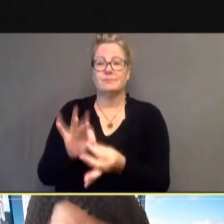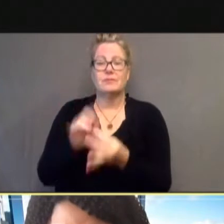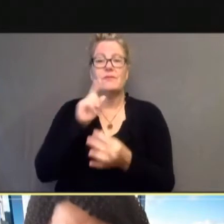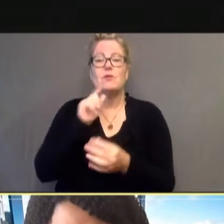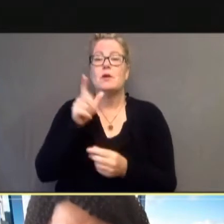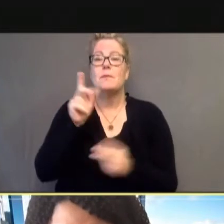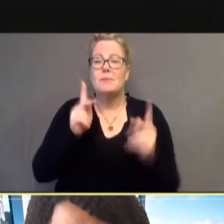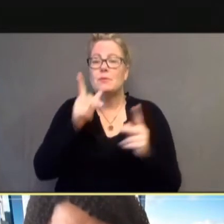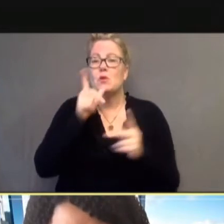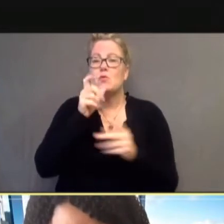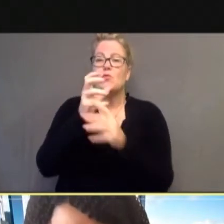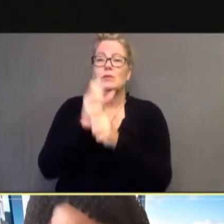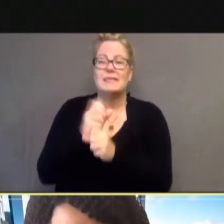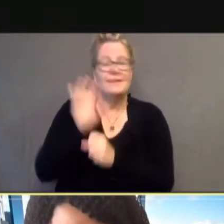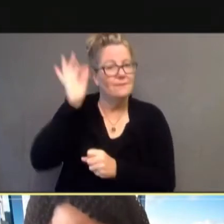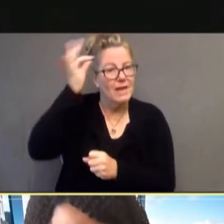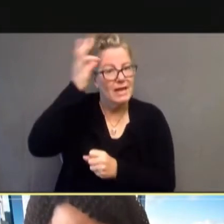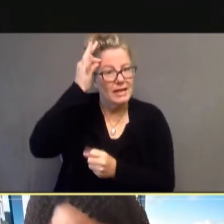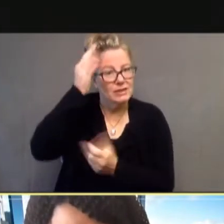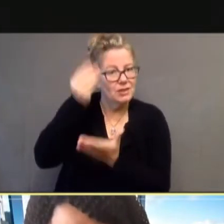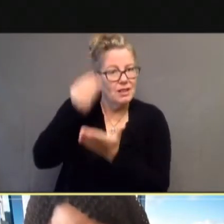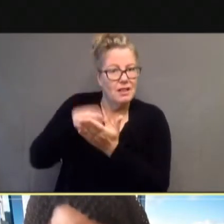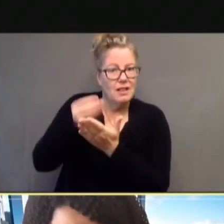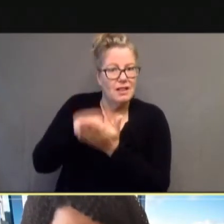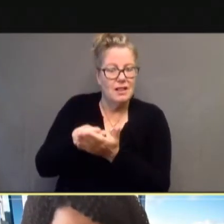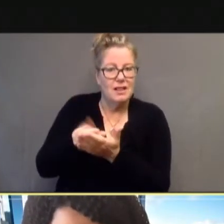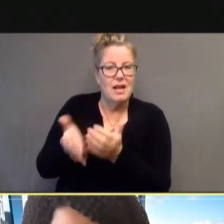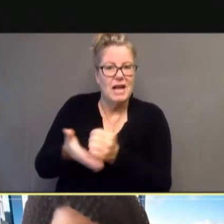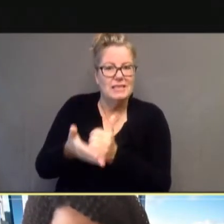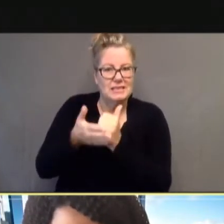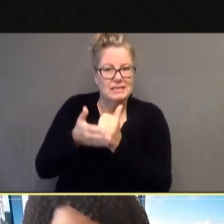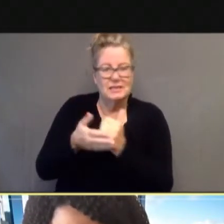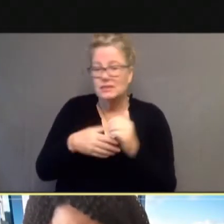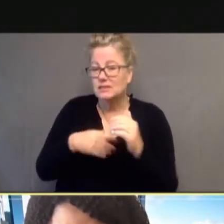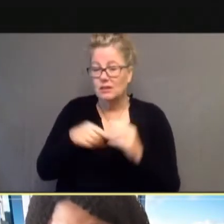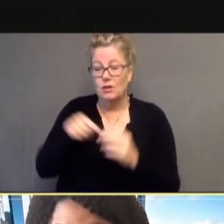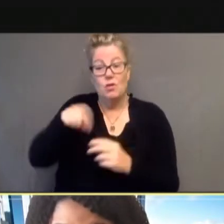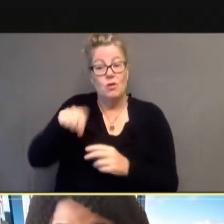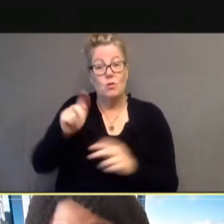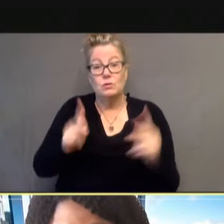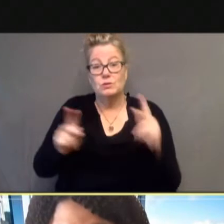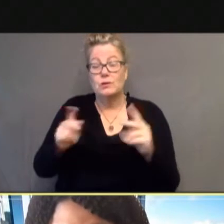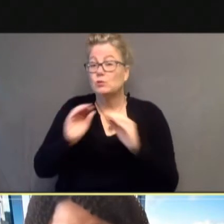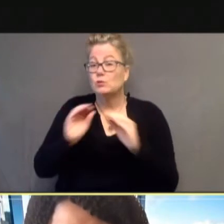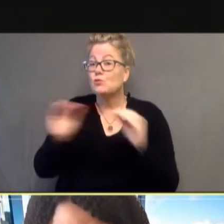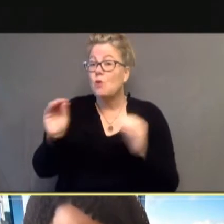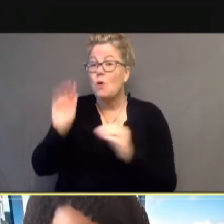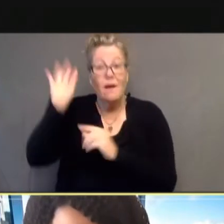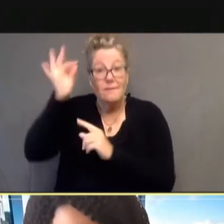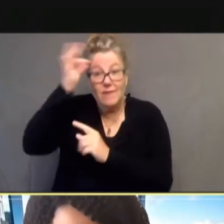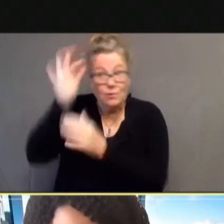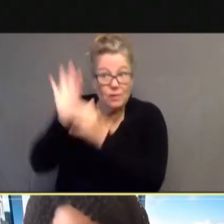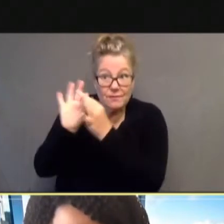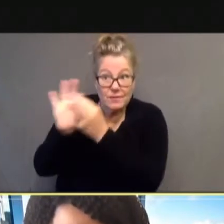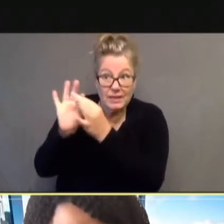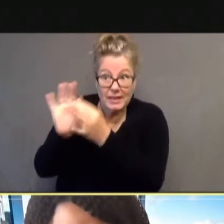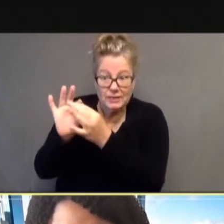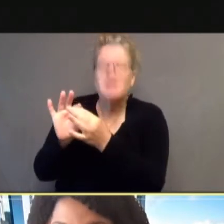no federal affiliation, it will fall under the Americans with Disabilities Act. So again,